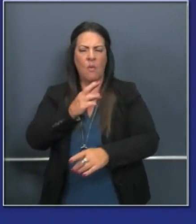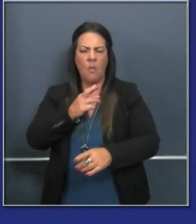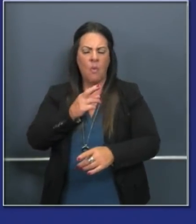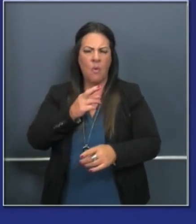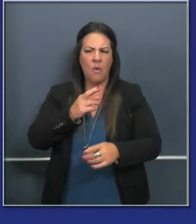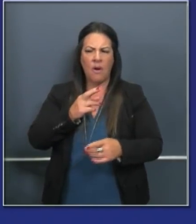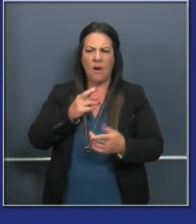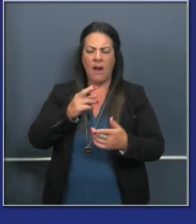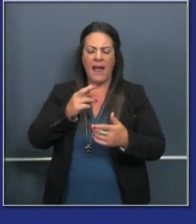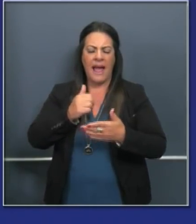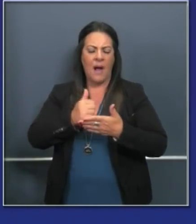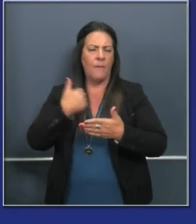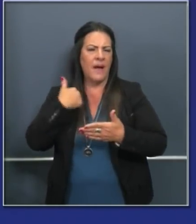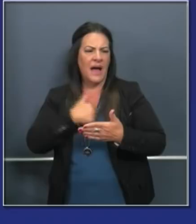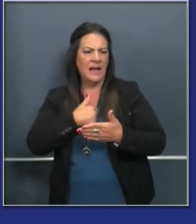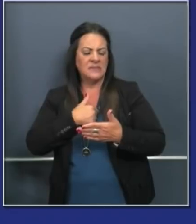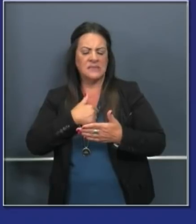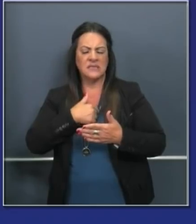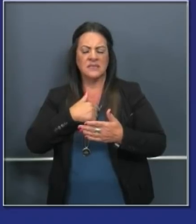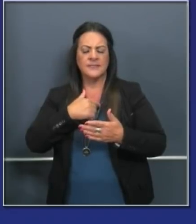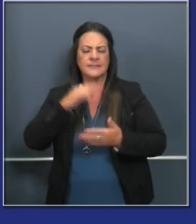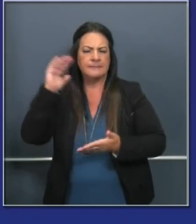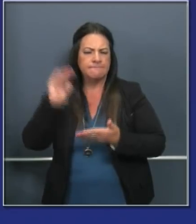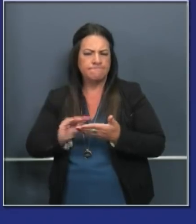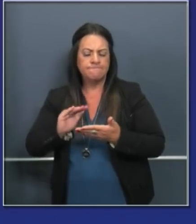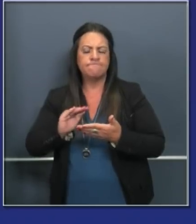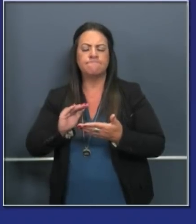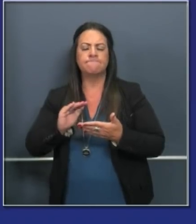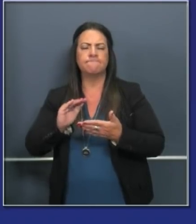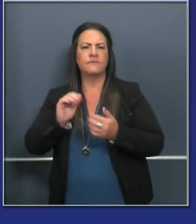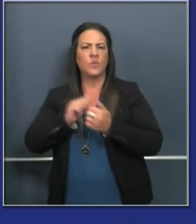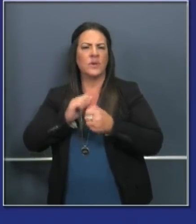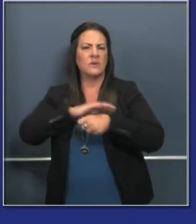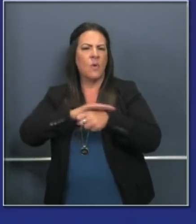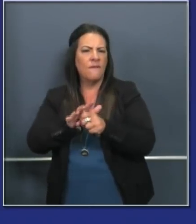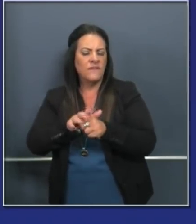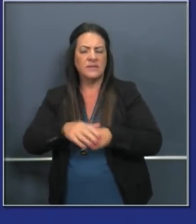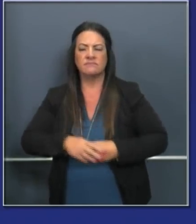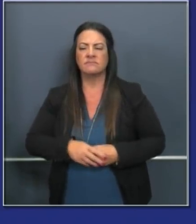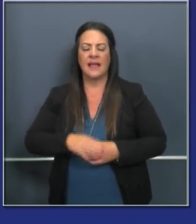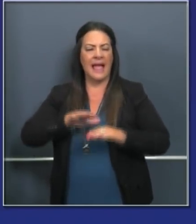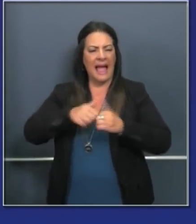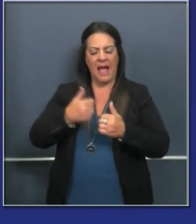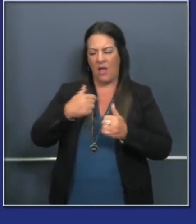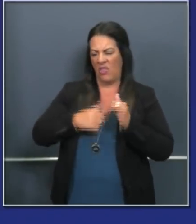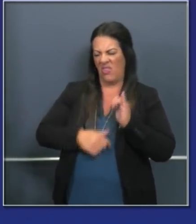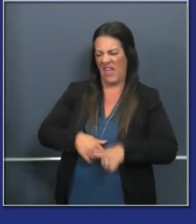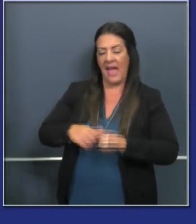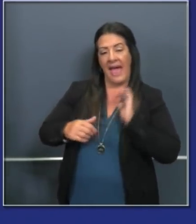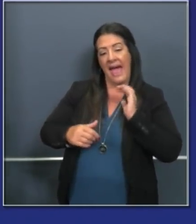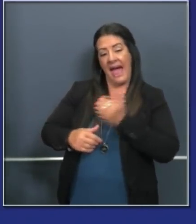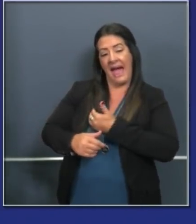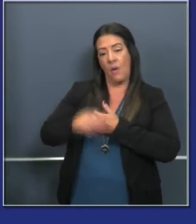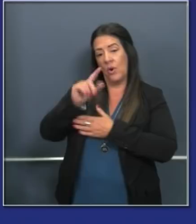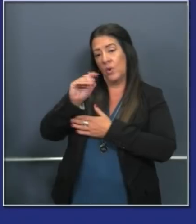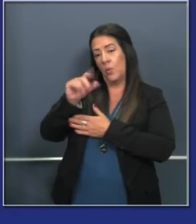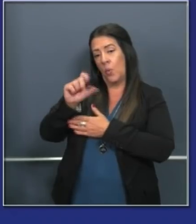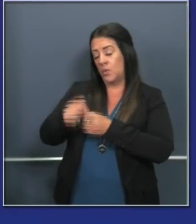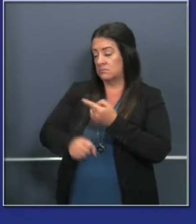CHALLENGE THEM AS THE GOVERNOR SAID THAT WE WILL AS WE INCREASE OUR PROGRESS IN OUR